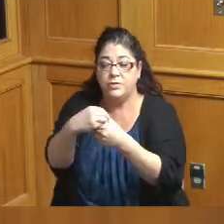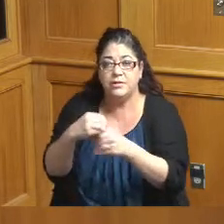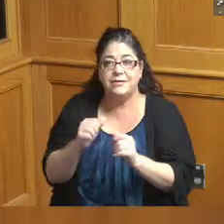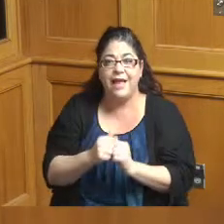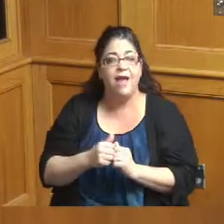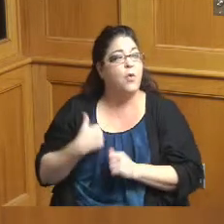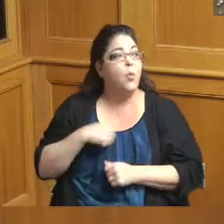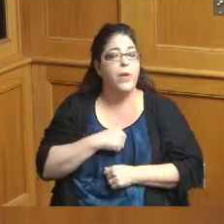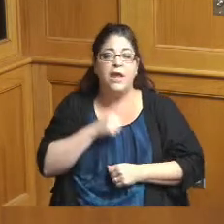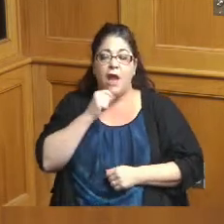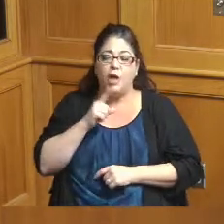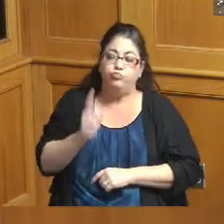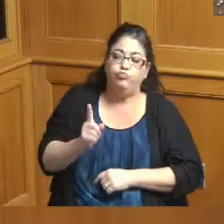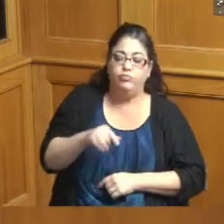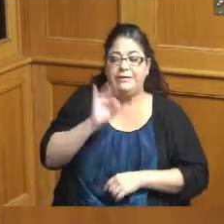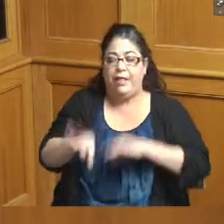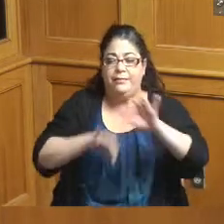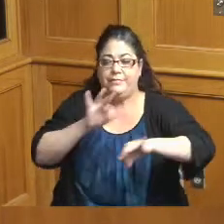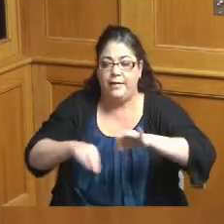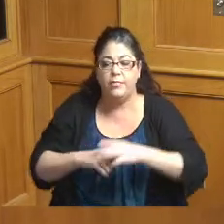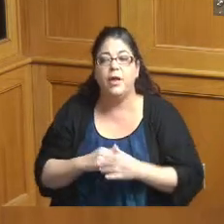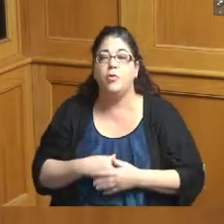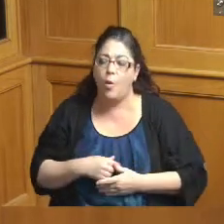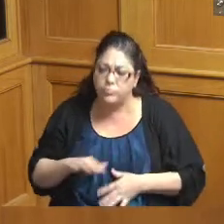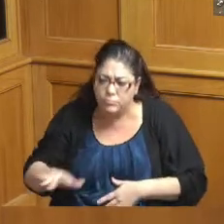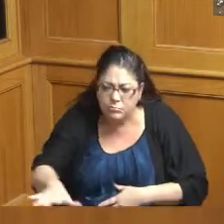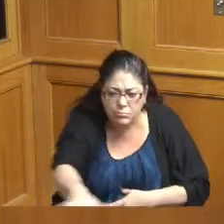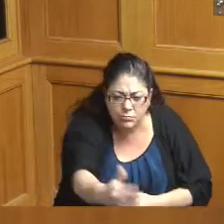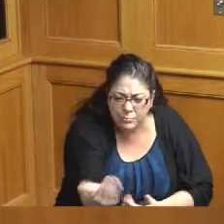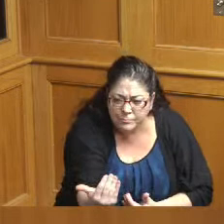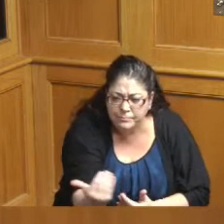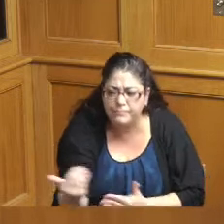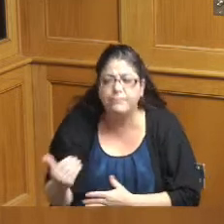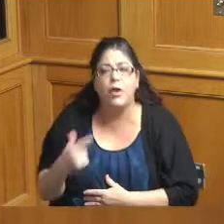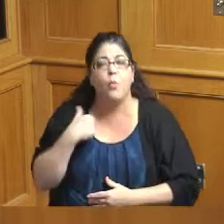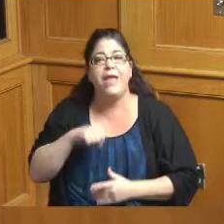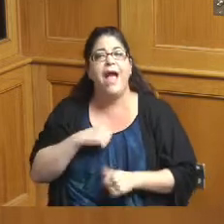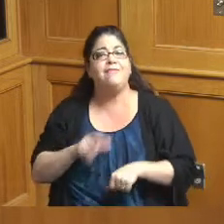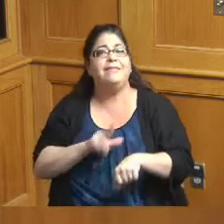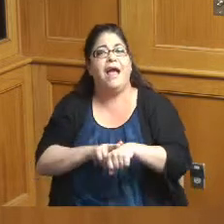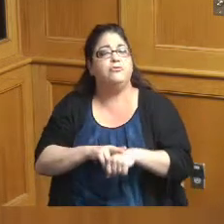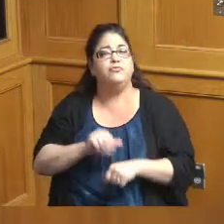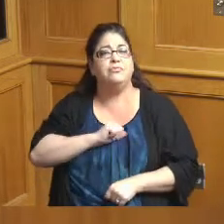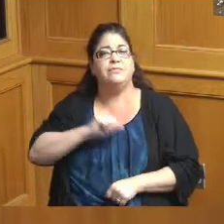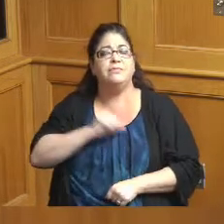understanding about implicit bias training for all of our supervisors and our managers to ensure that